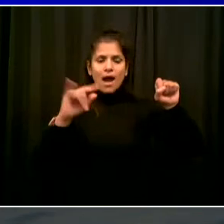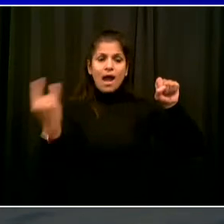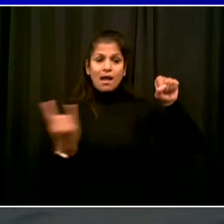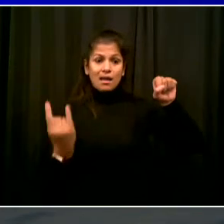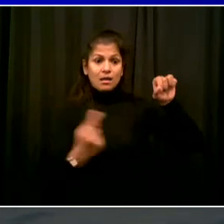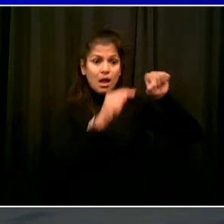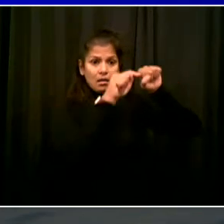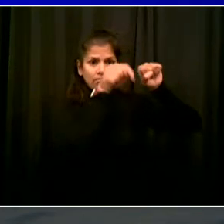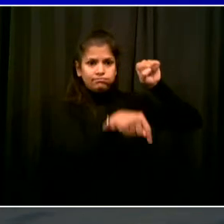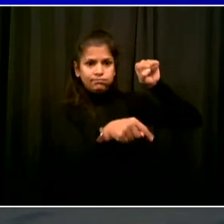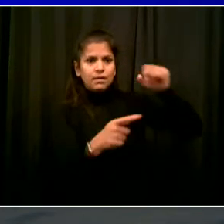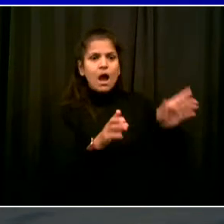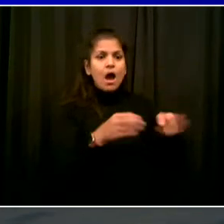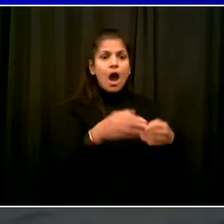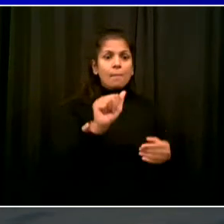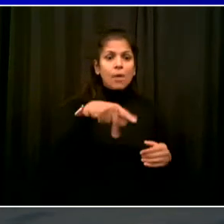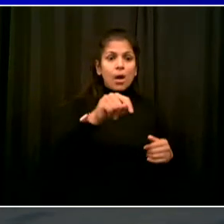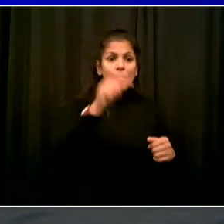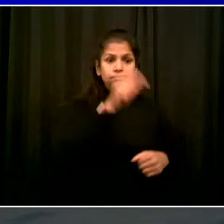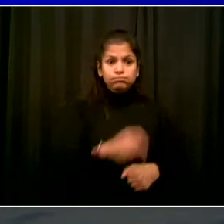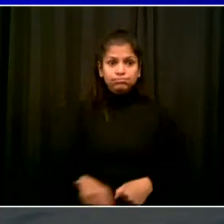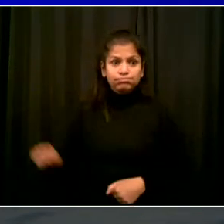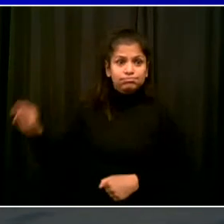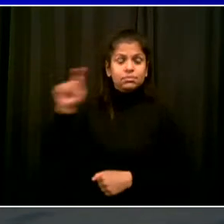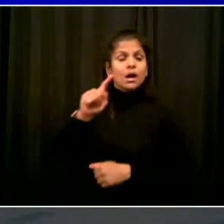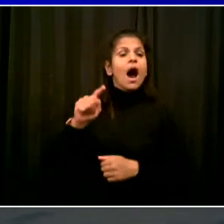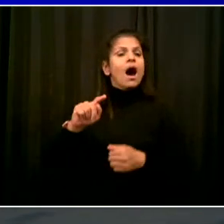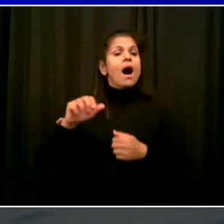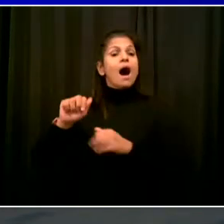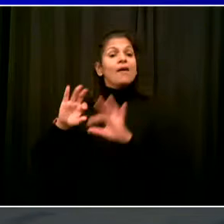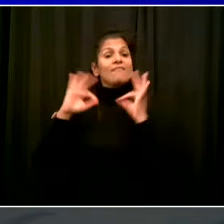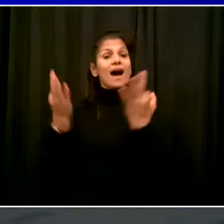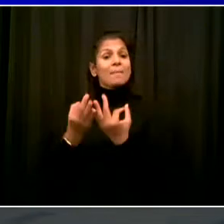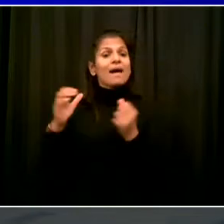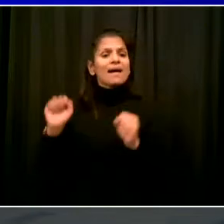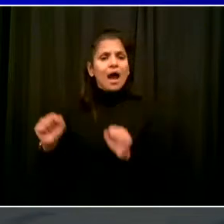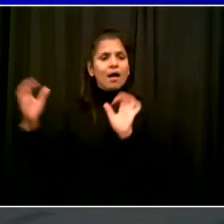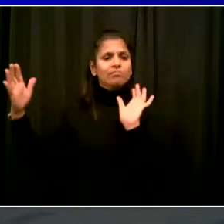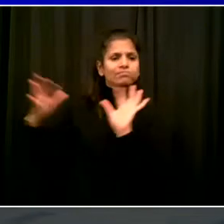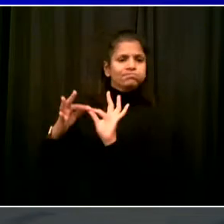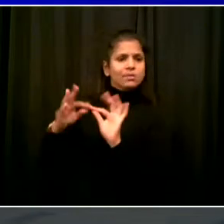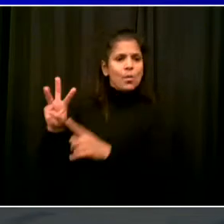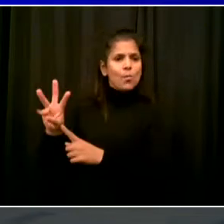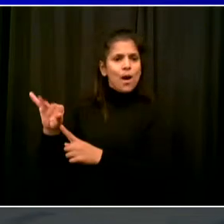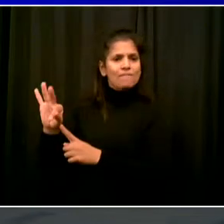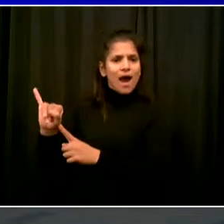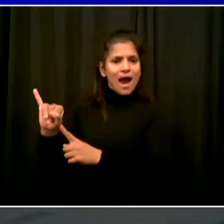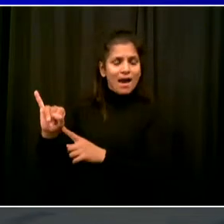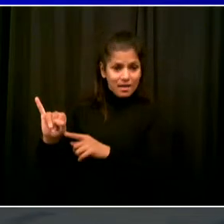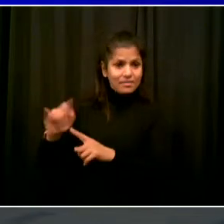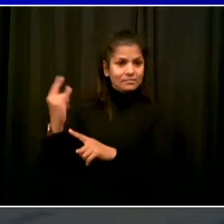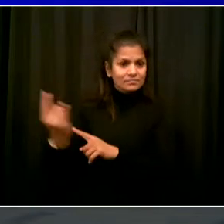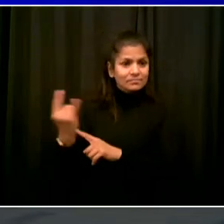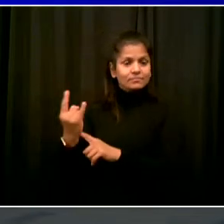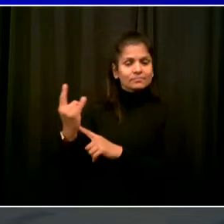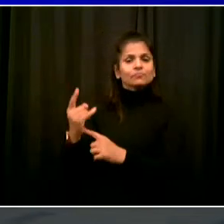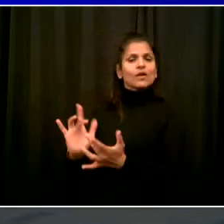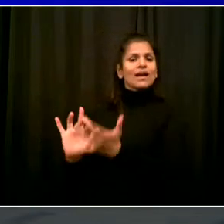NNEW YYRKO CITY. THIS IS A REQUIREMENT OF THE AGRREMEENT. HOUSEHOLDS THAT DO NOT GET THE SERVICE NOW HAVE TO BE